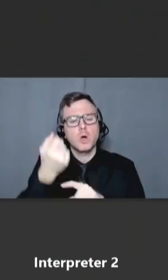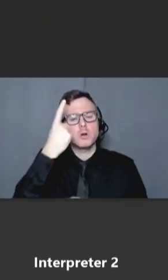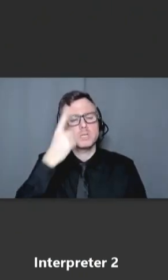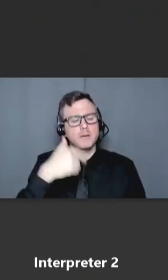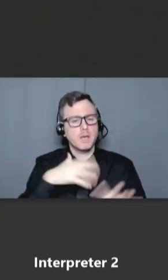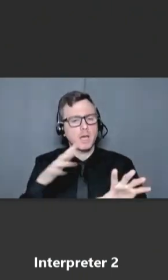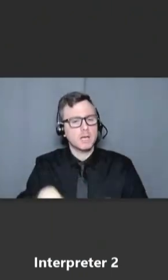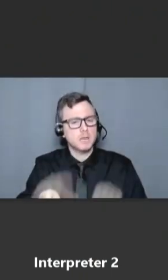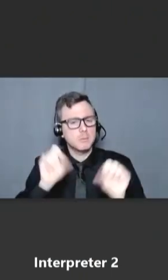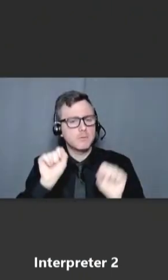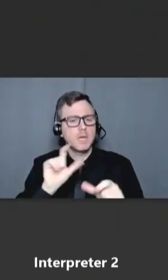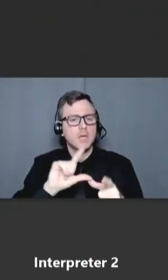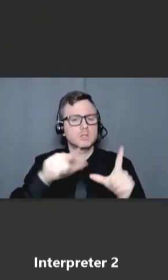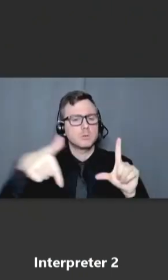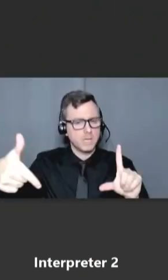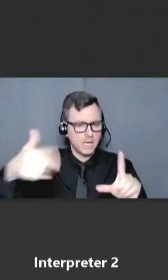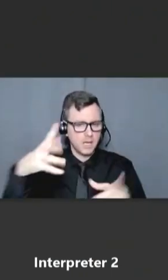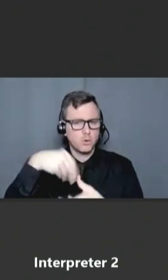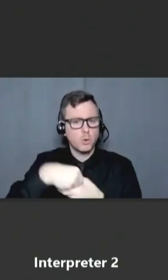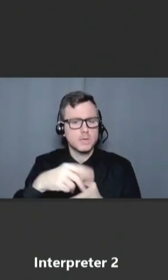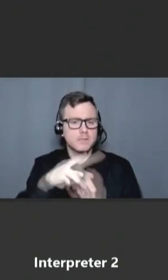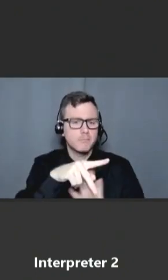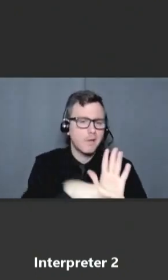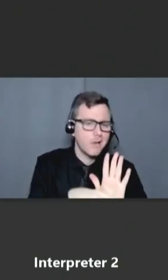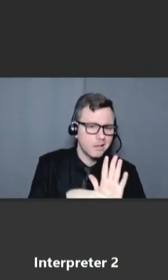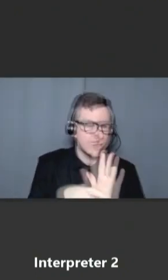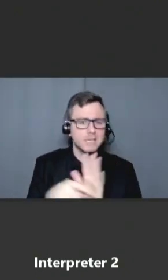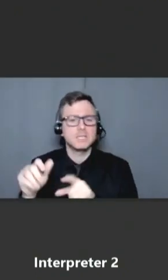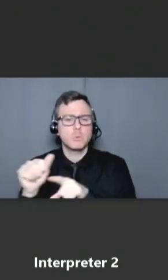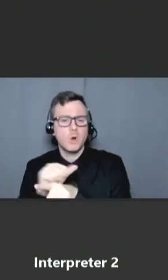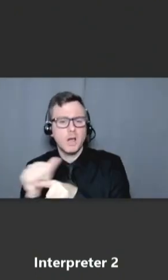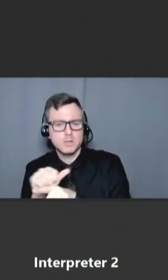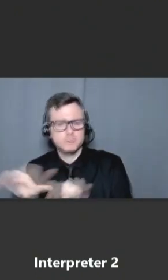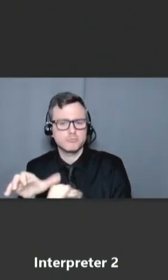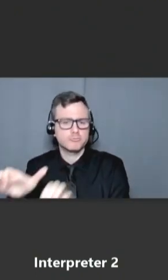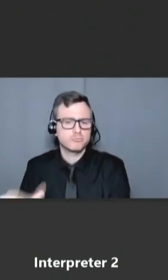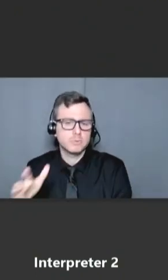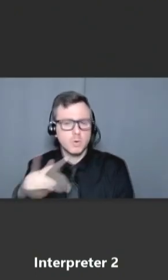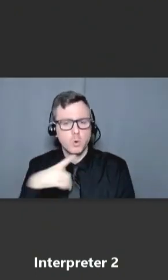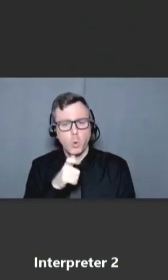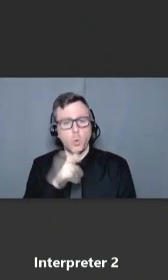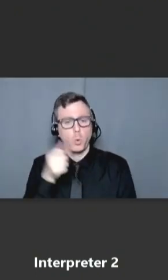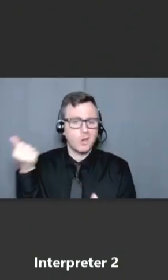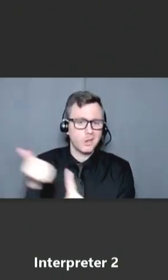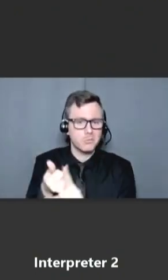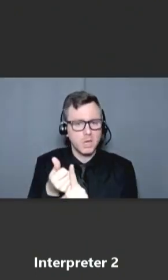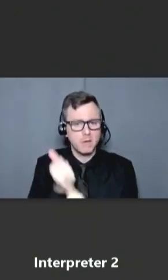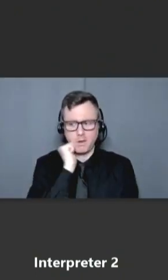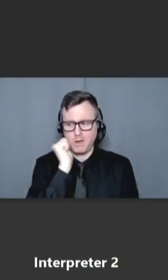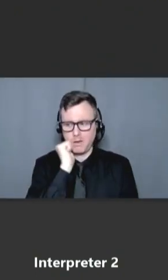of LGBTQ inclusive policies and practices in the places that impact peoples' everyday lives. We do